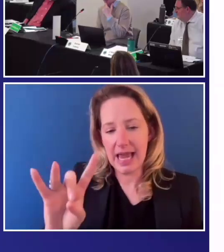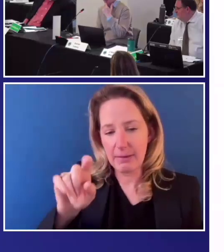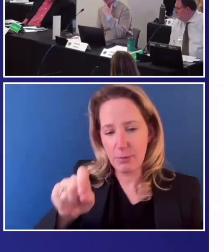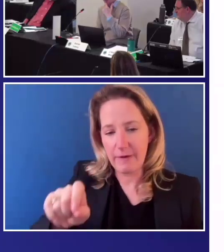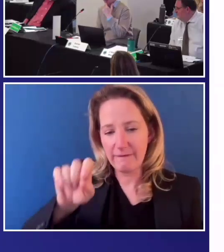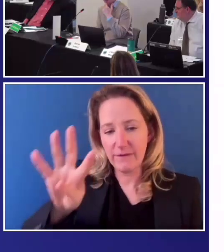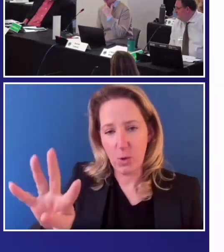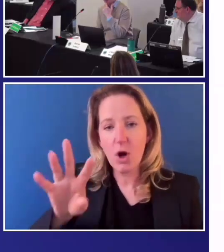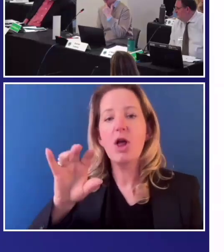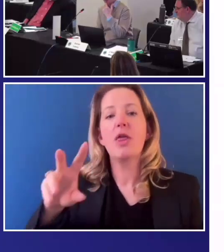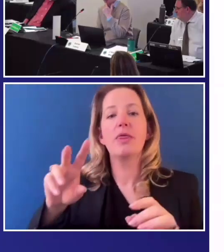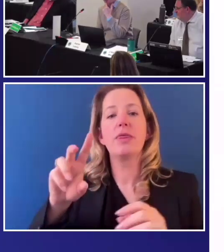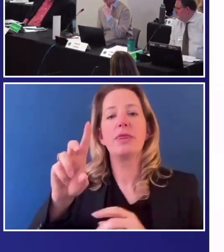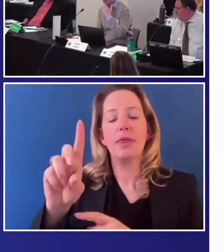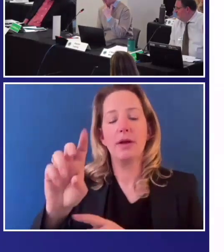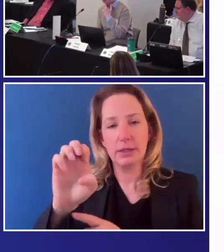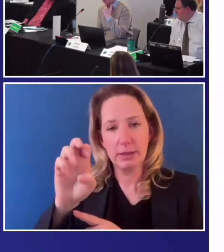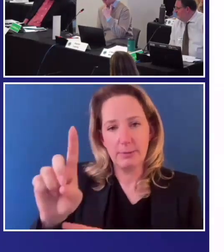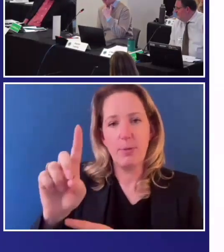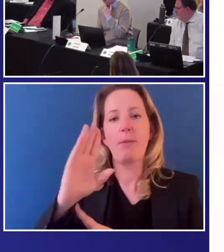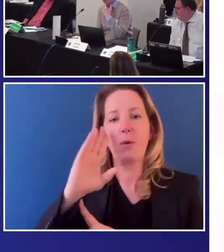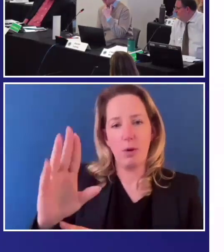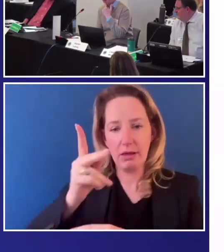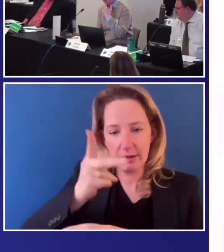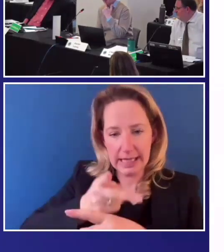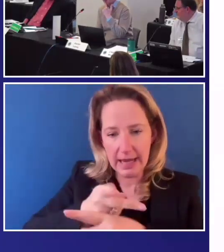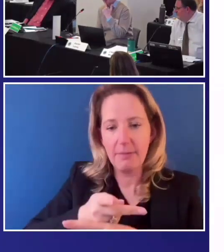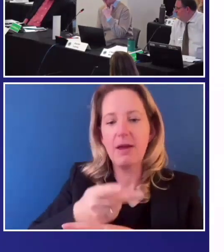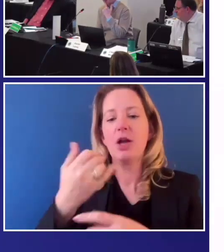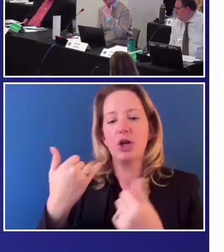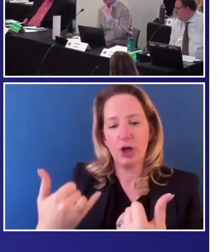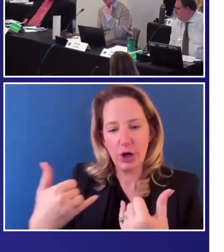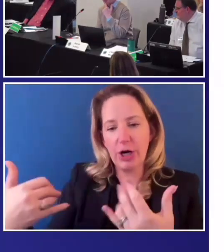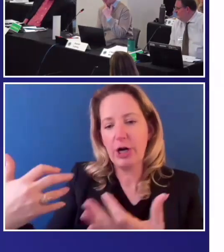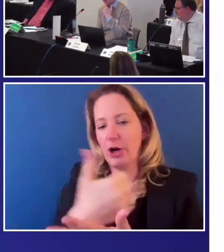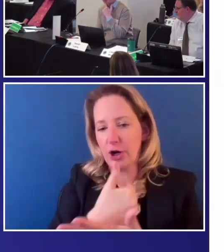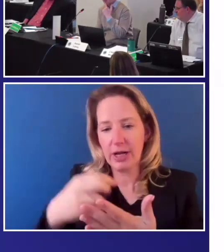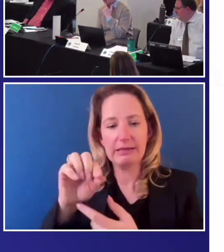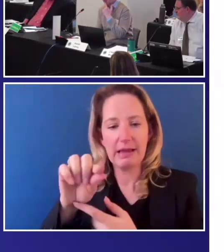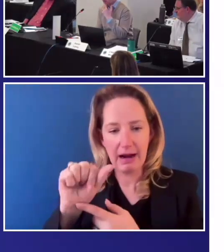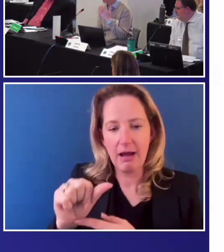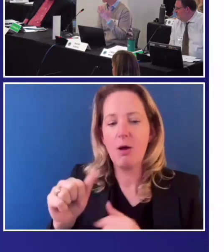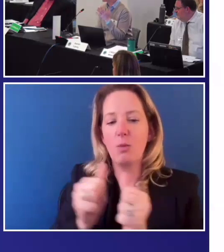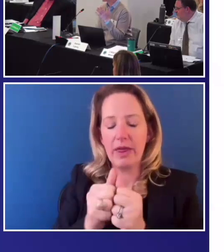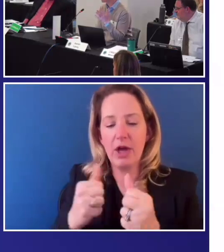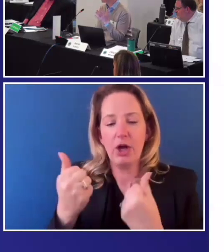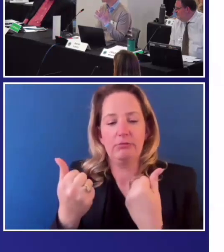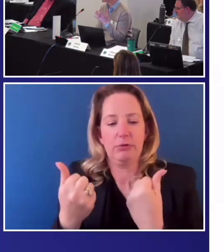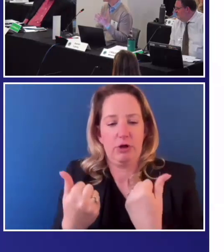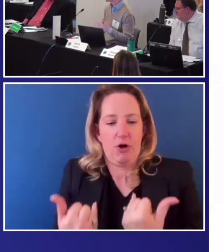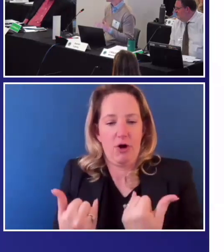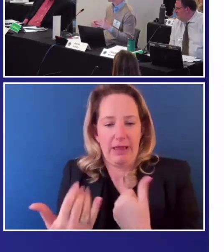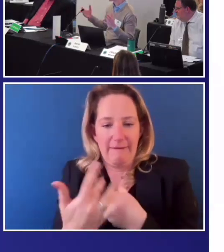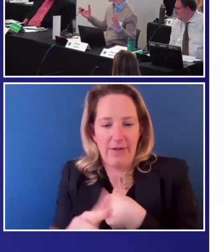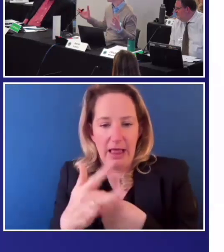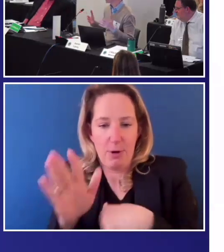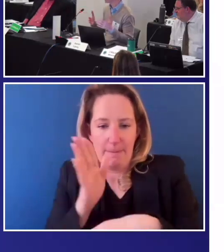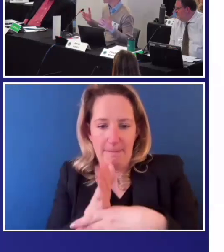earnings data, the most currently available median annual earnings of the students who completed the program during the cohort period. So the cohort period is all the